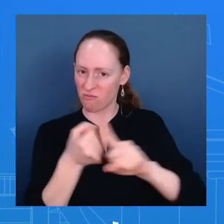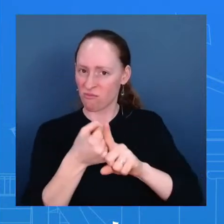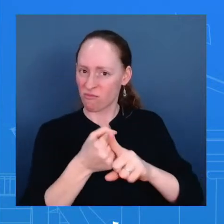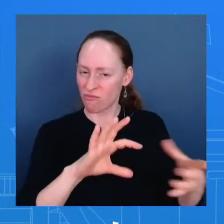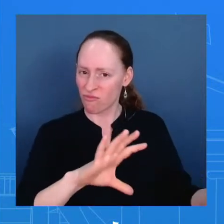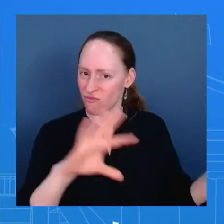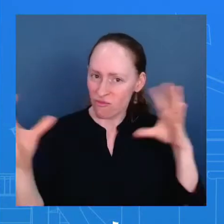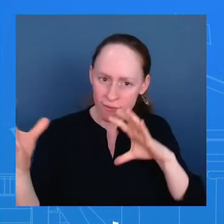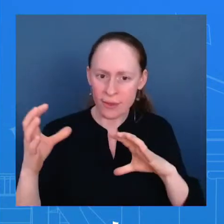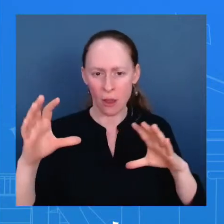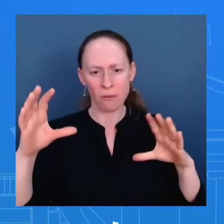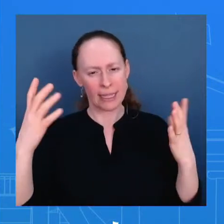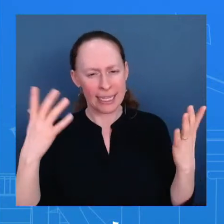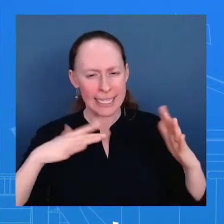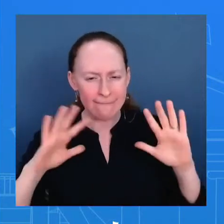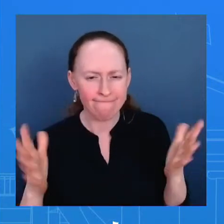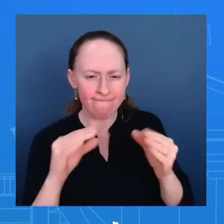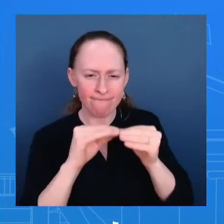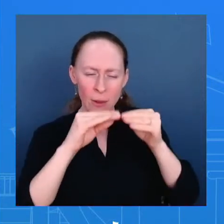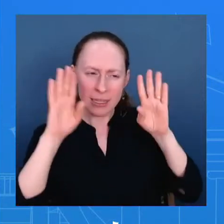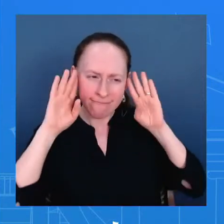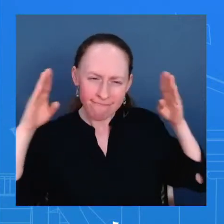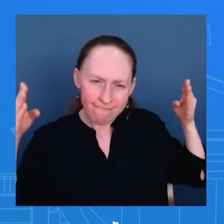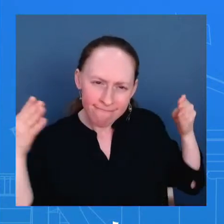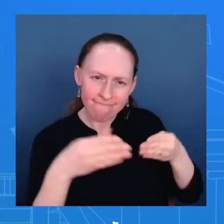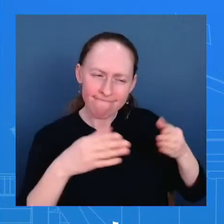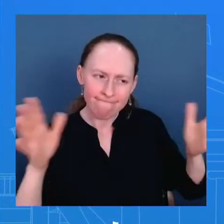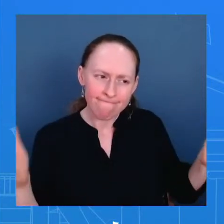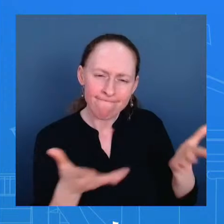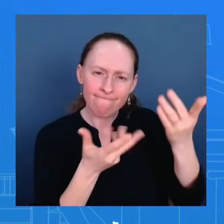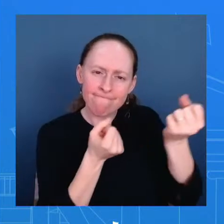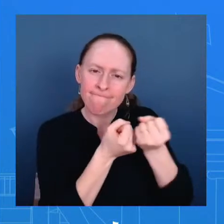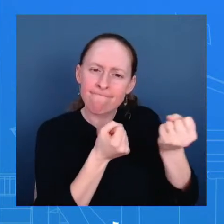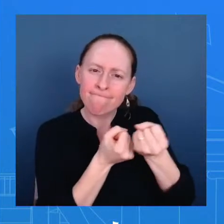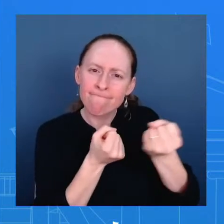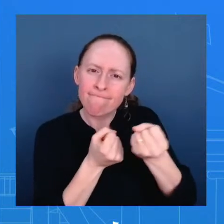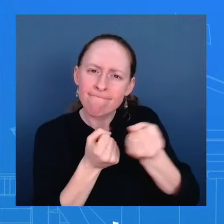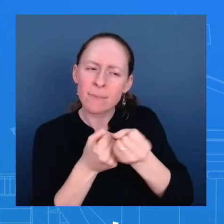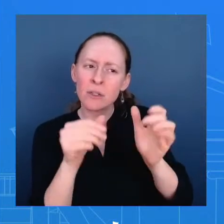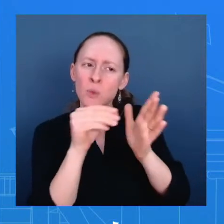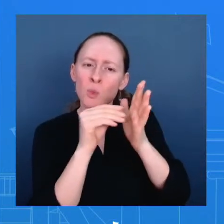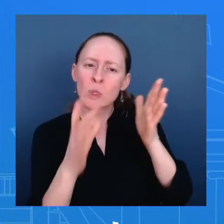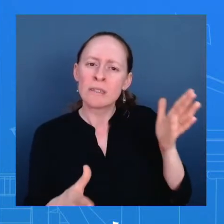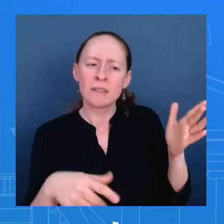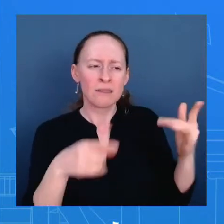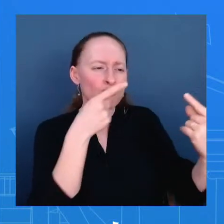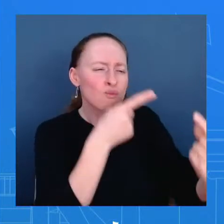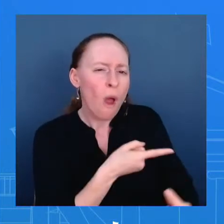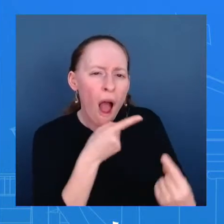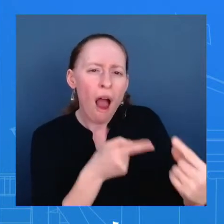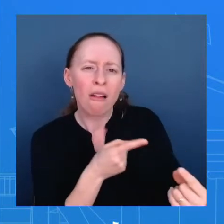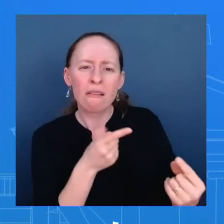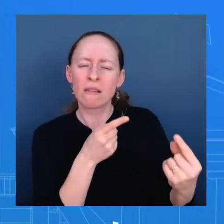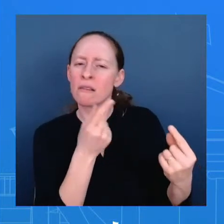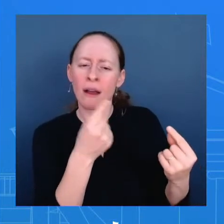and have a chance to discuss the real issues of the world that they might have to address as leaders going forward was important.